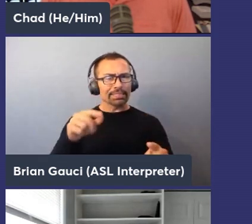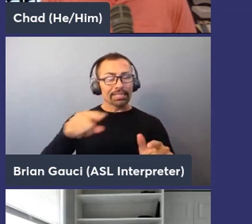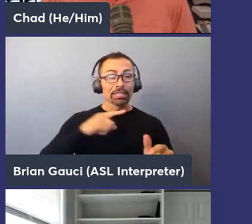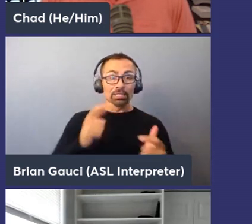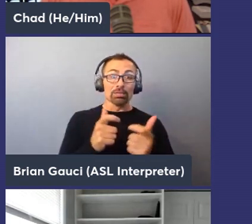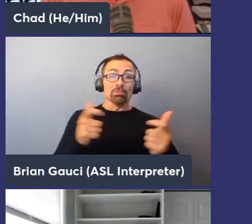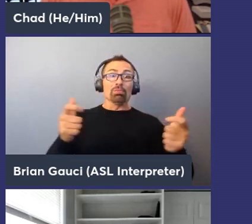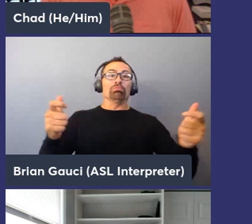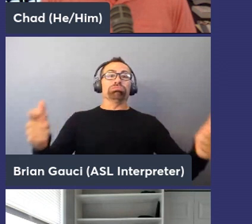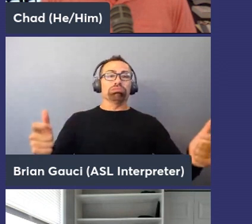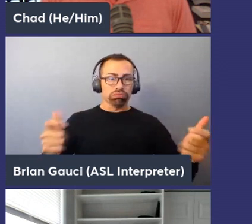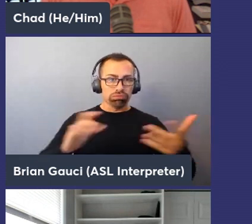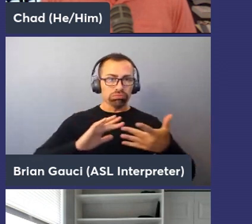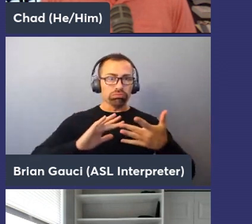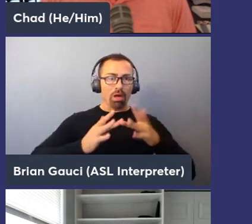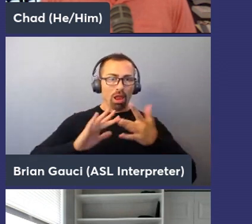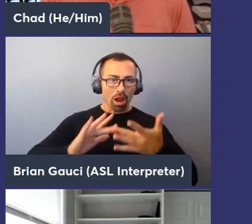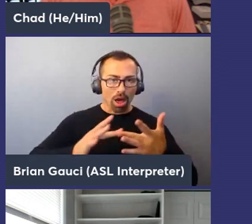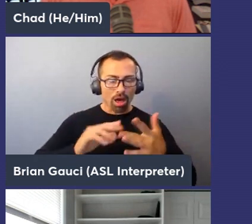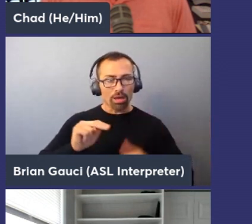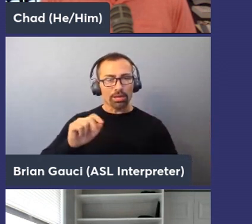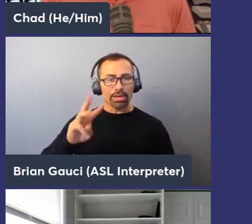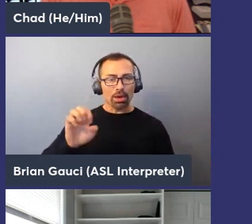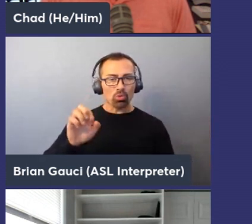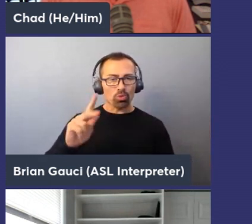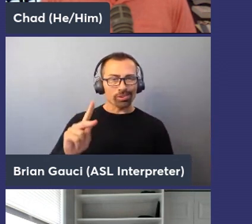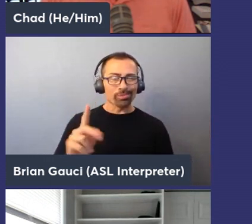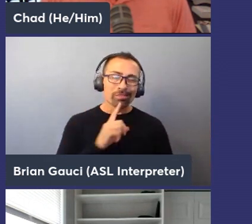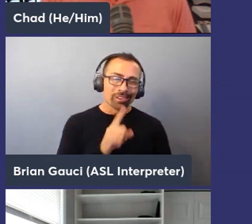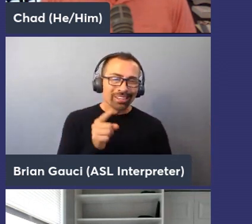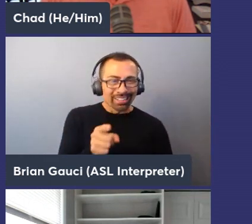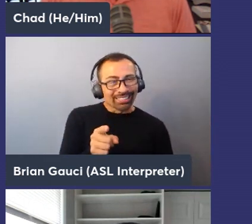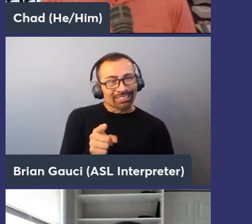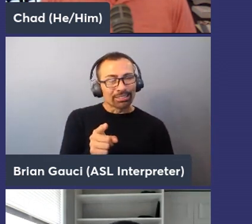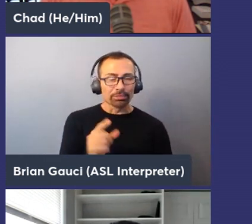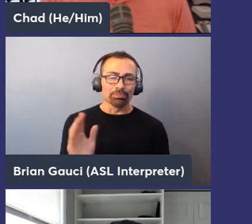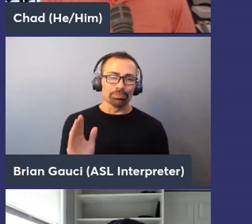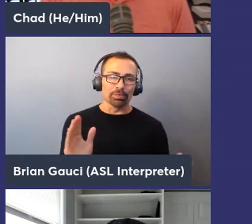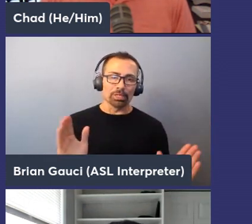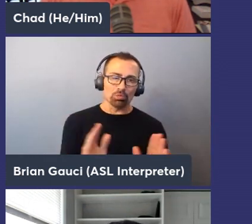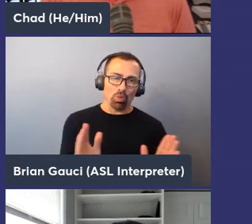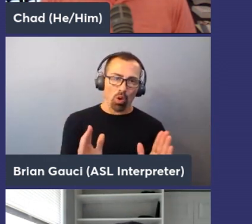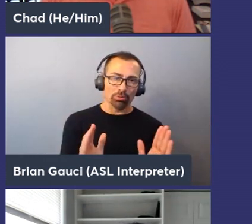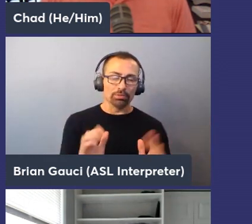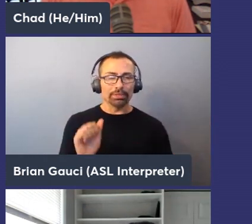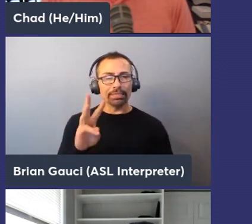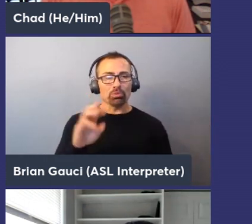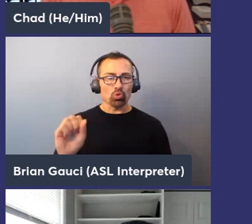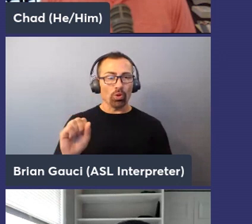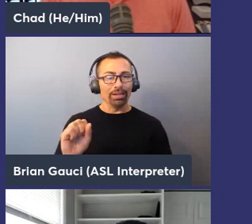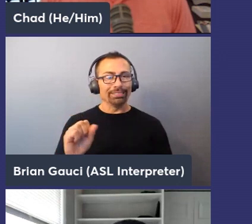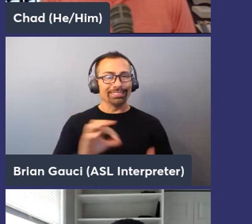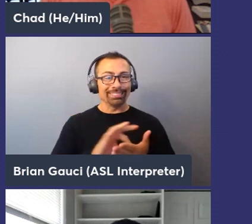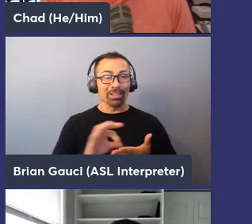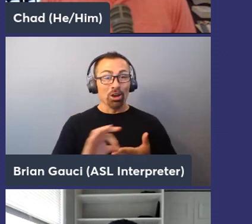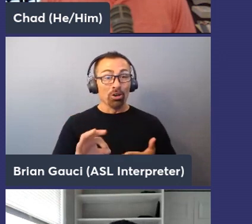In this case, this is a very small AWS account. There was not many resources provisioned in this,